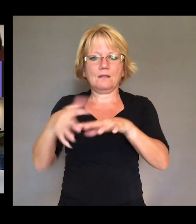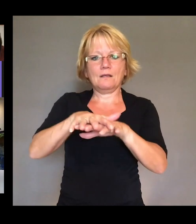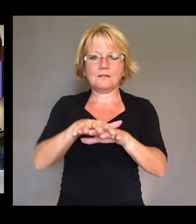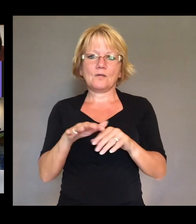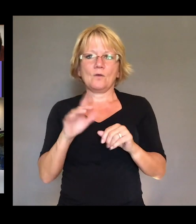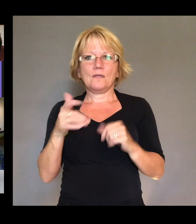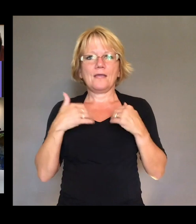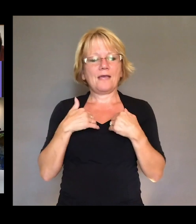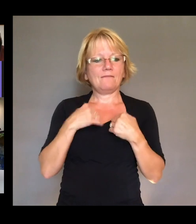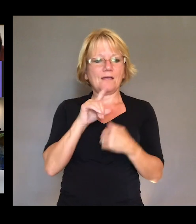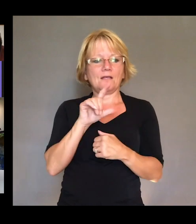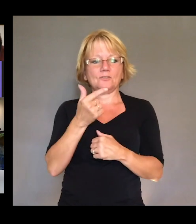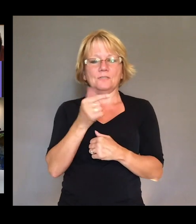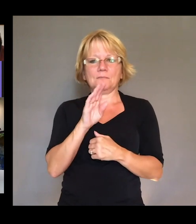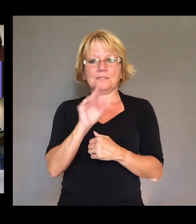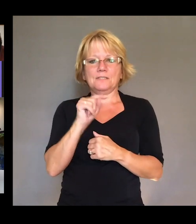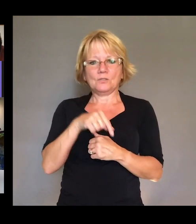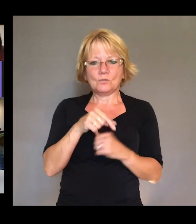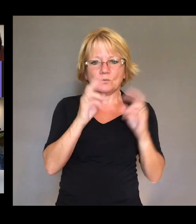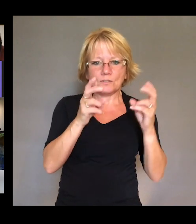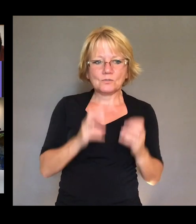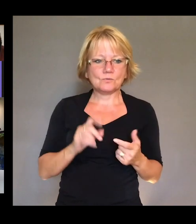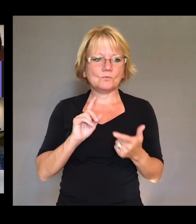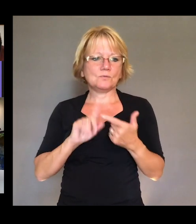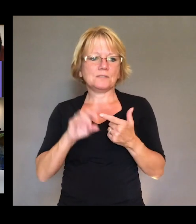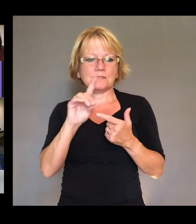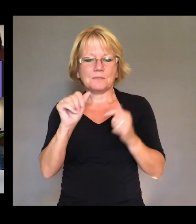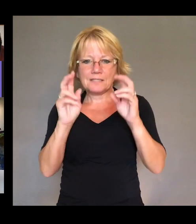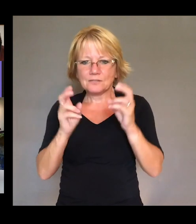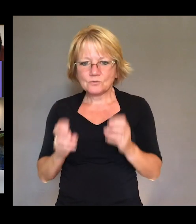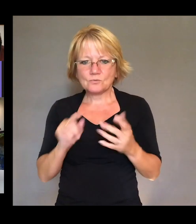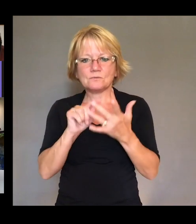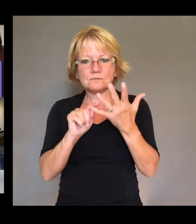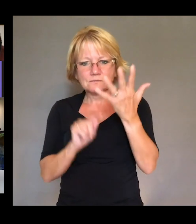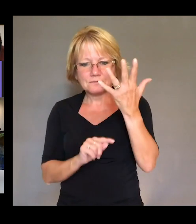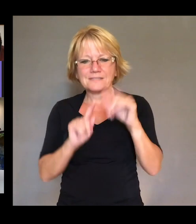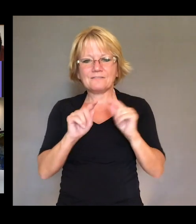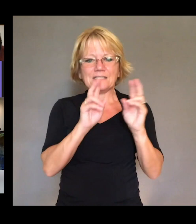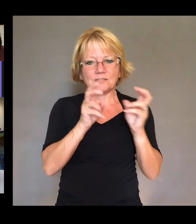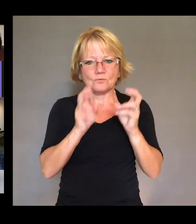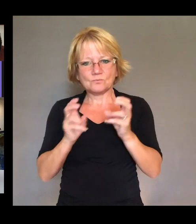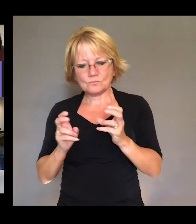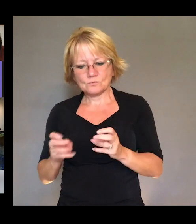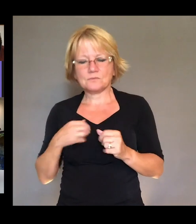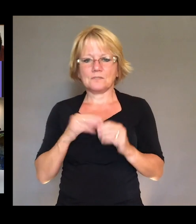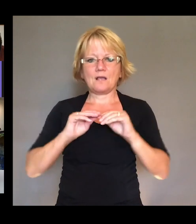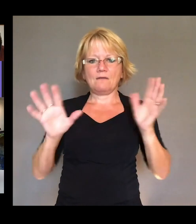So there's LGBTQ issues, there is disability issues, there's feminism issues there's all different issues that, and races,